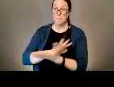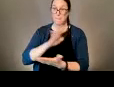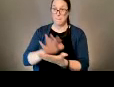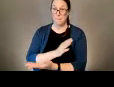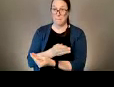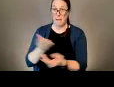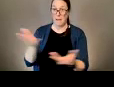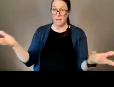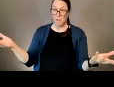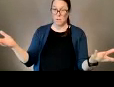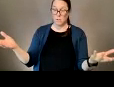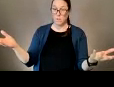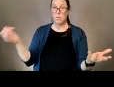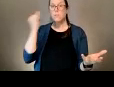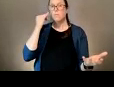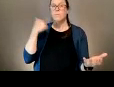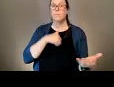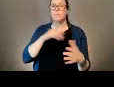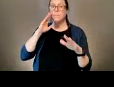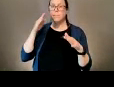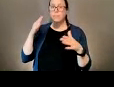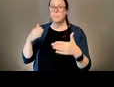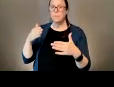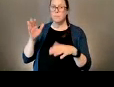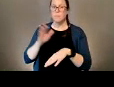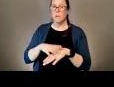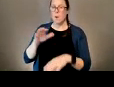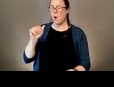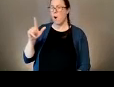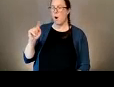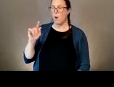we were mostly focusing on alt text rather than say